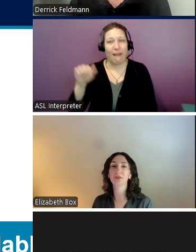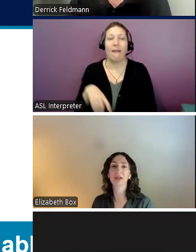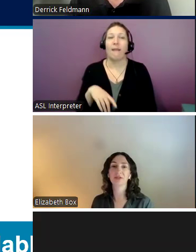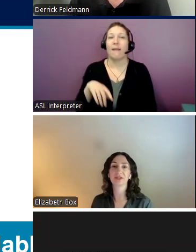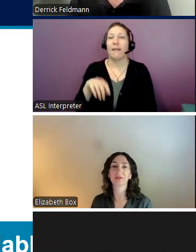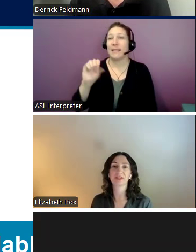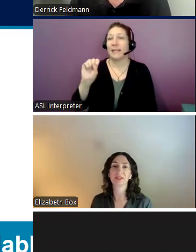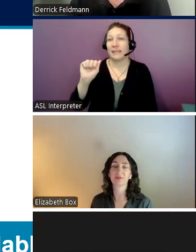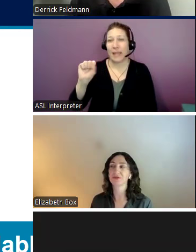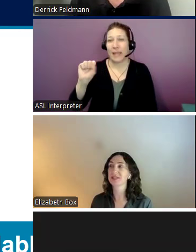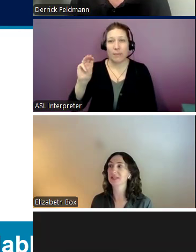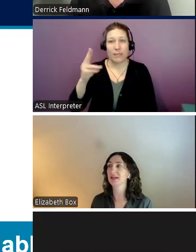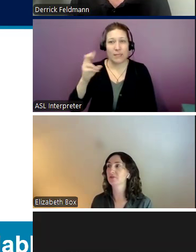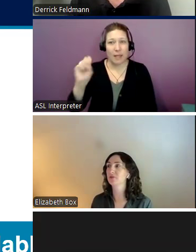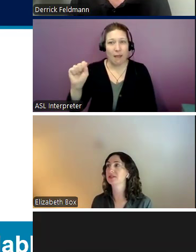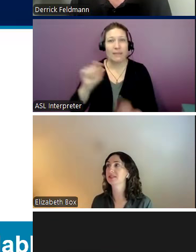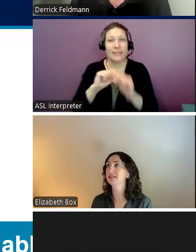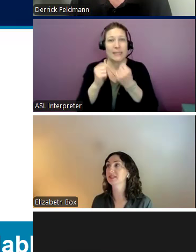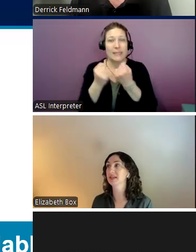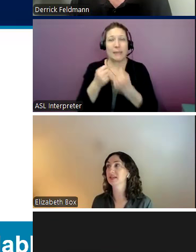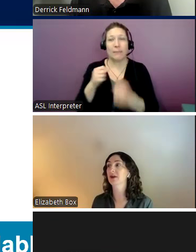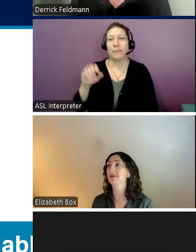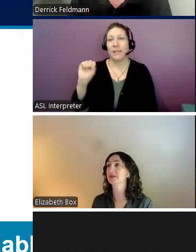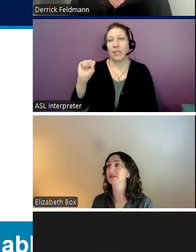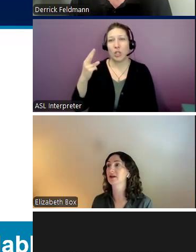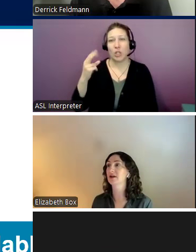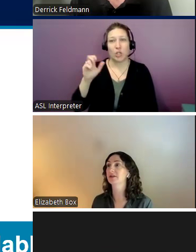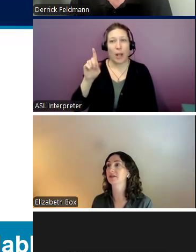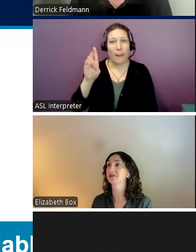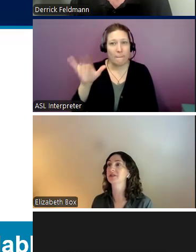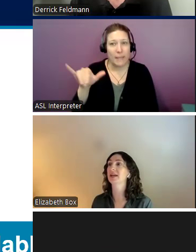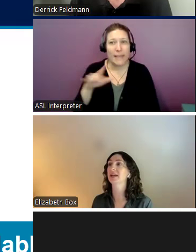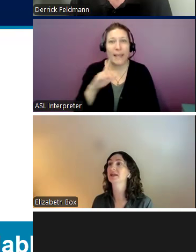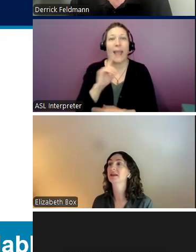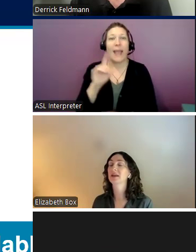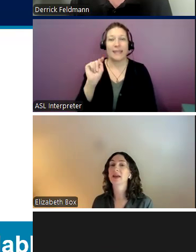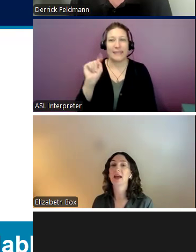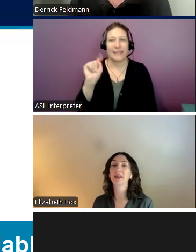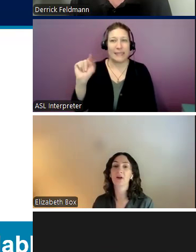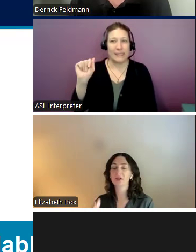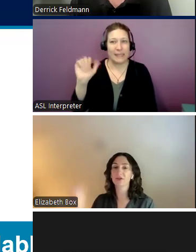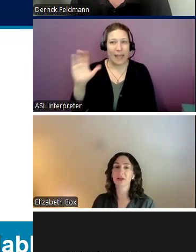She'll be in her team at SPRC and of course the TTAC for having us on here today.